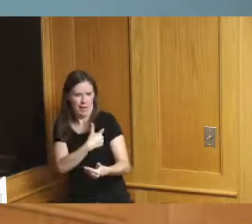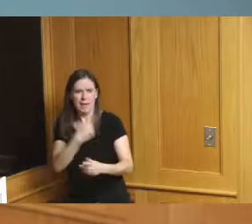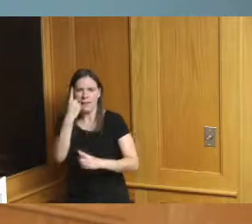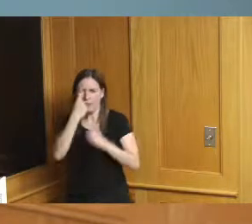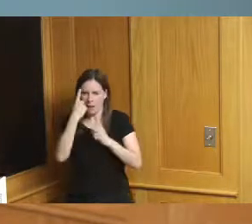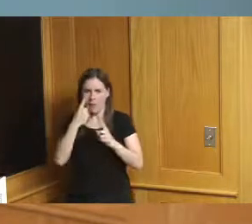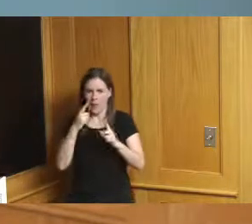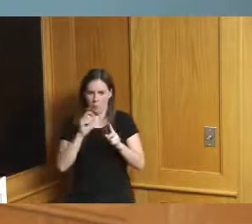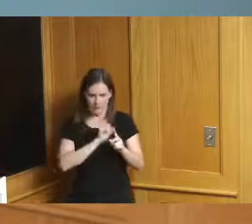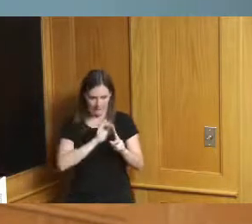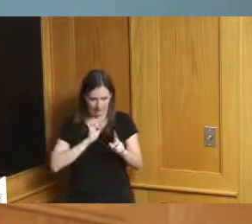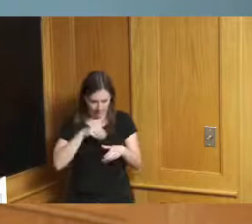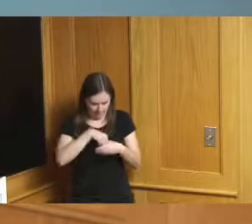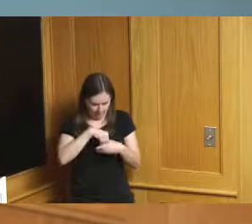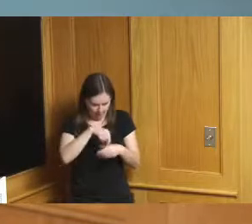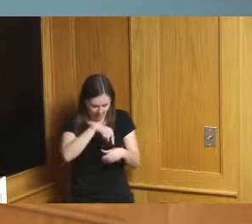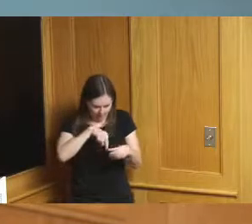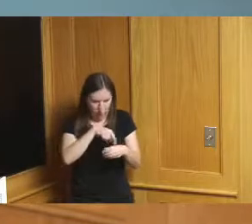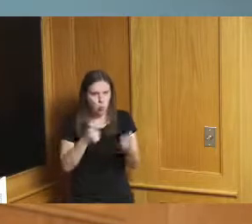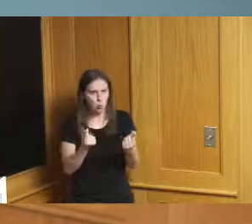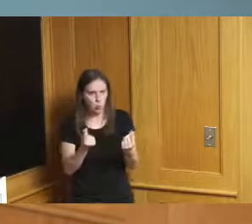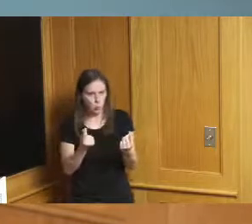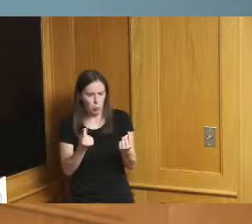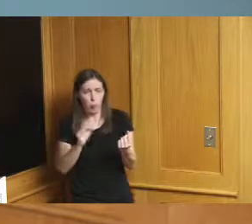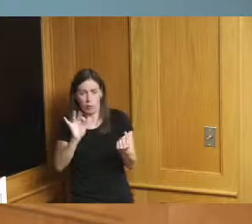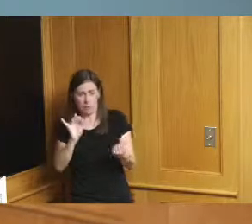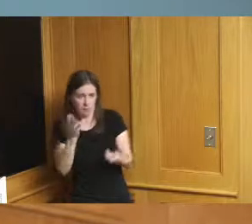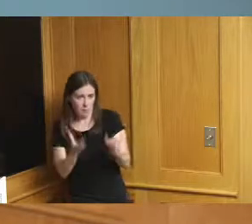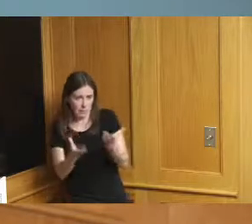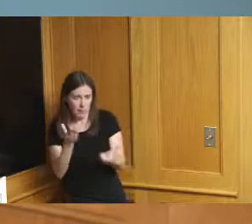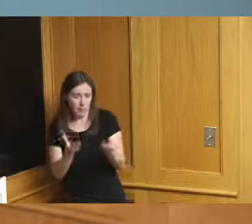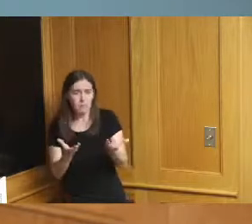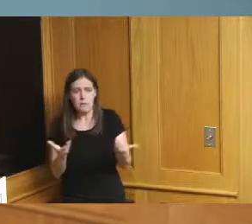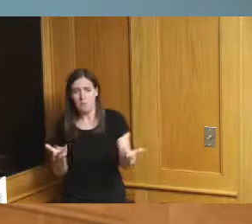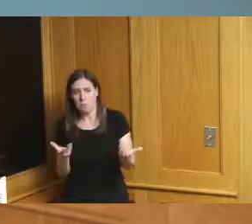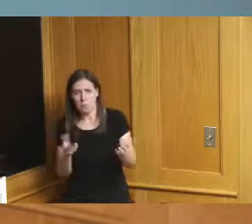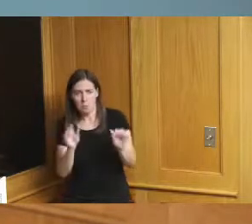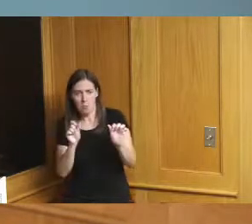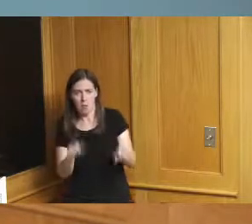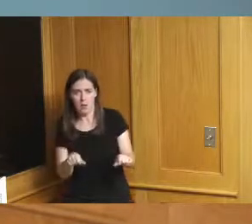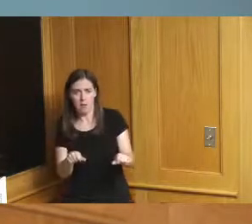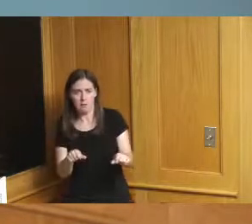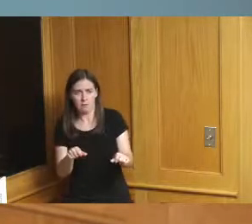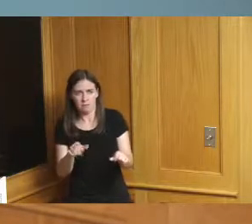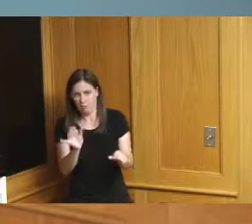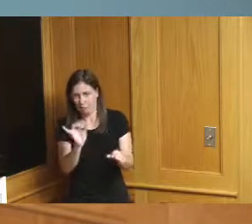what can be done if there was some way maybe the that uh we could uh direct the administration to